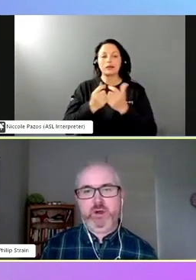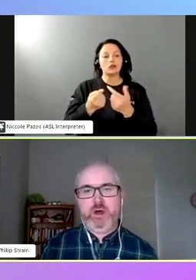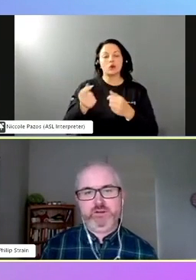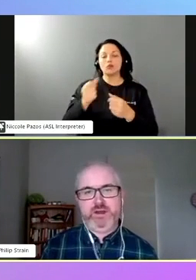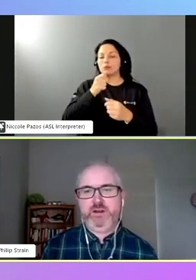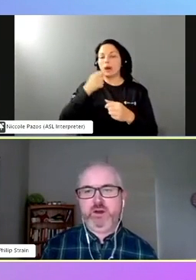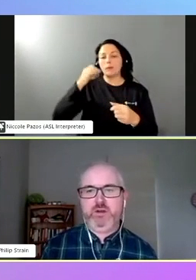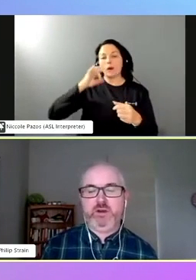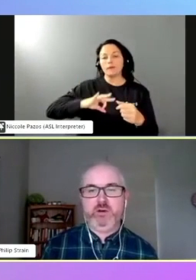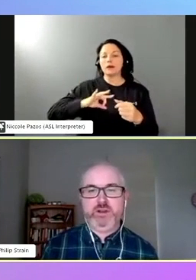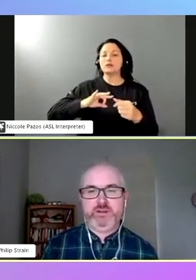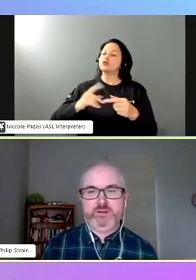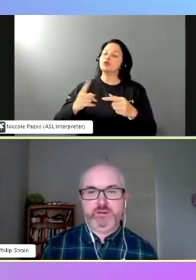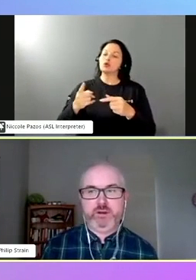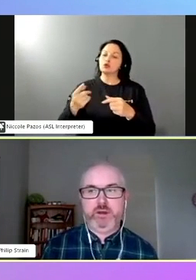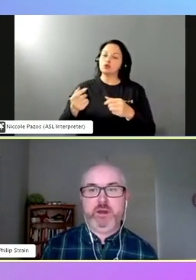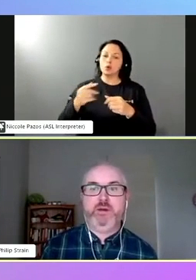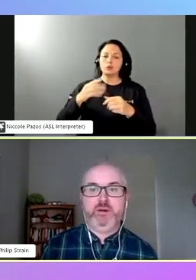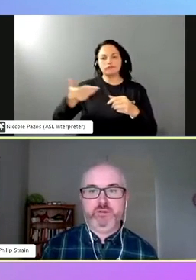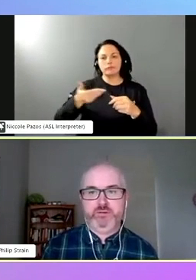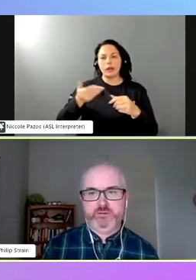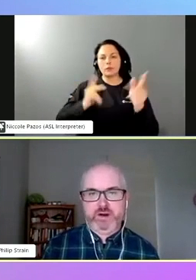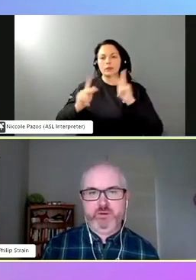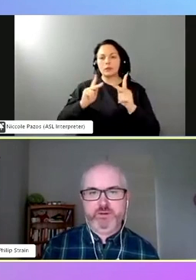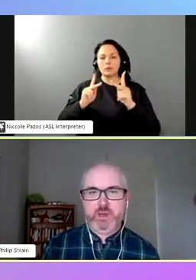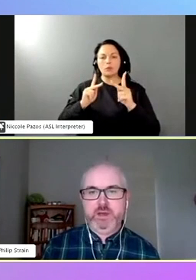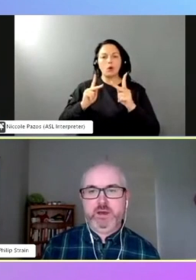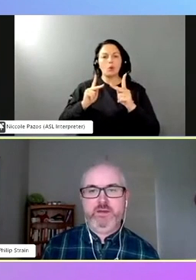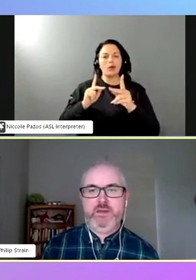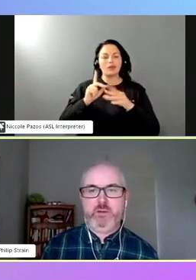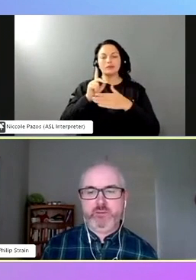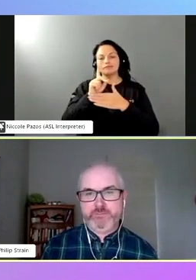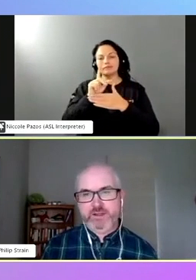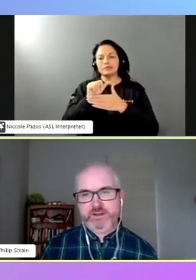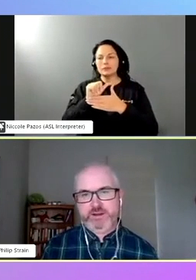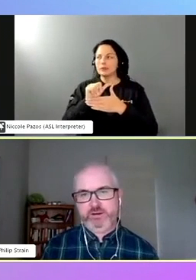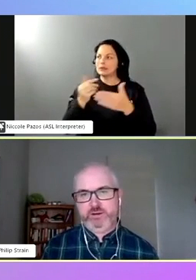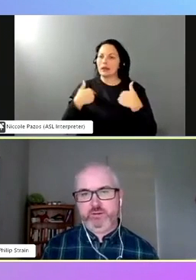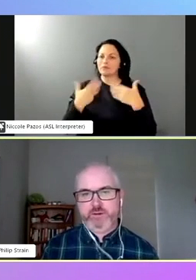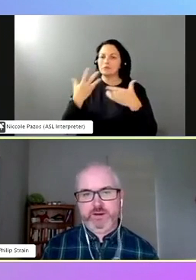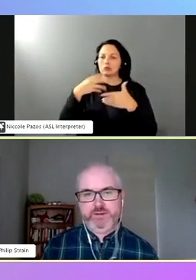has another challenge of completely different nature.